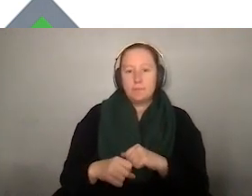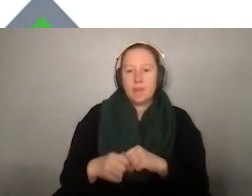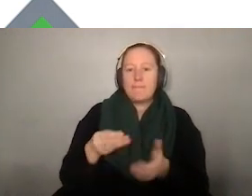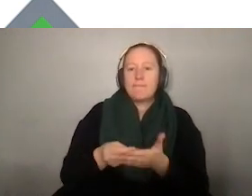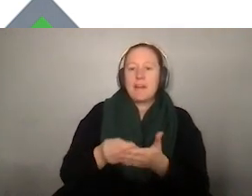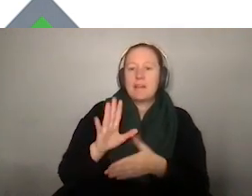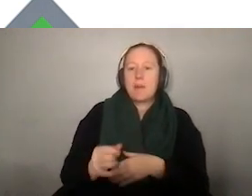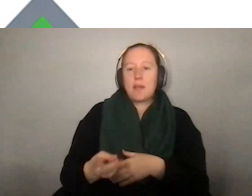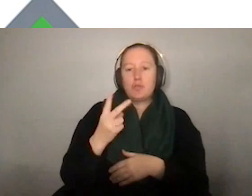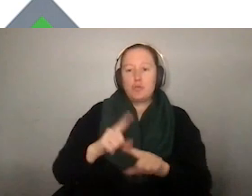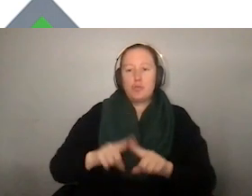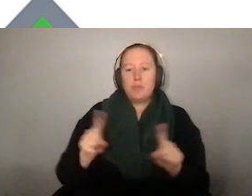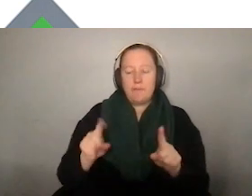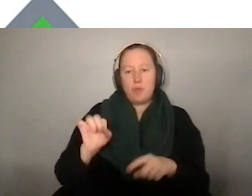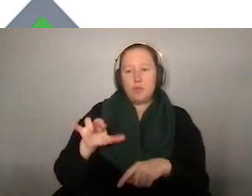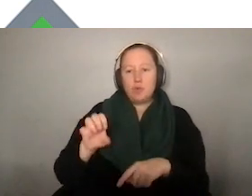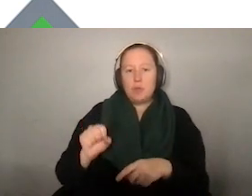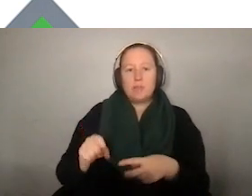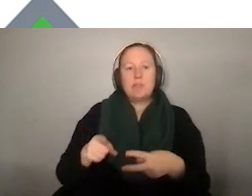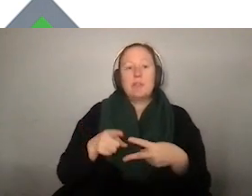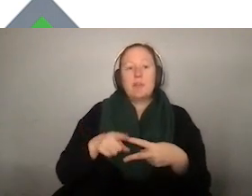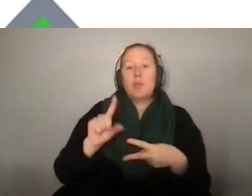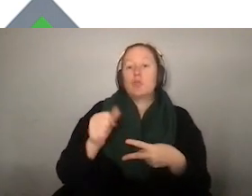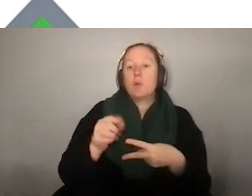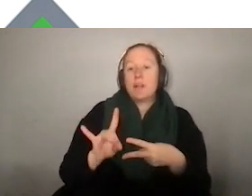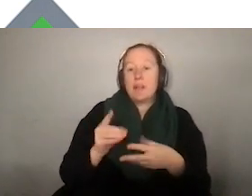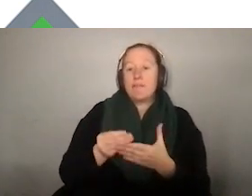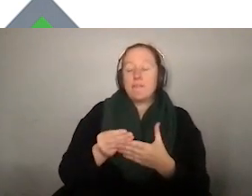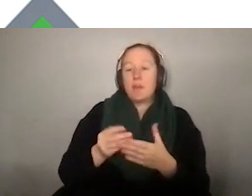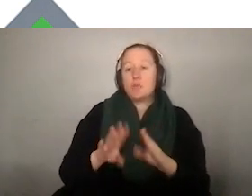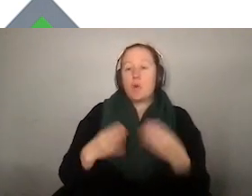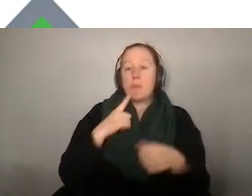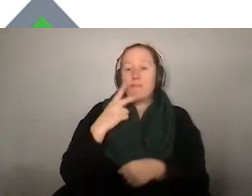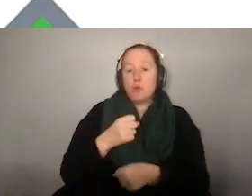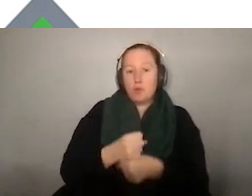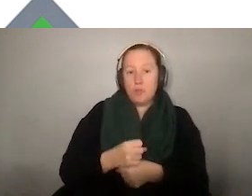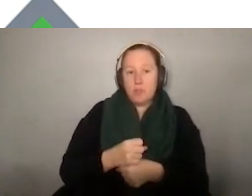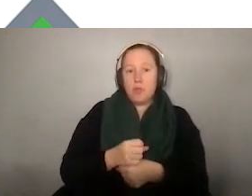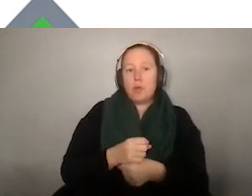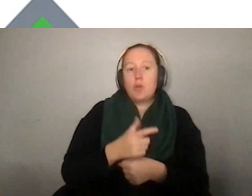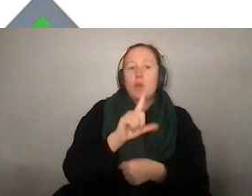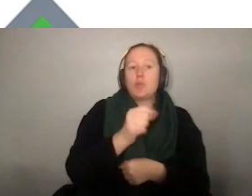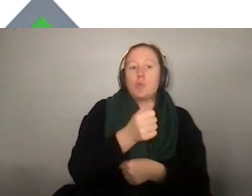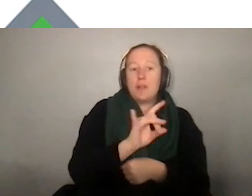The initial fiscal year 18 funds were open and available for two years, from 2018-2019.